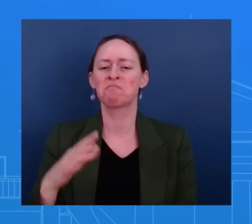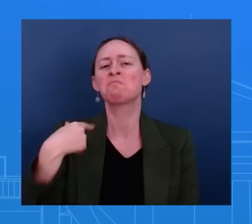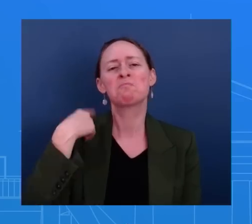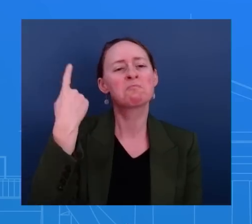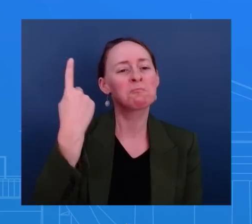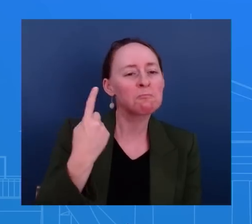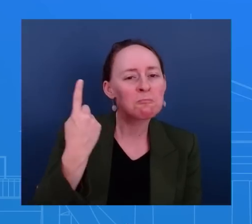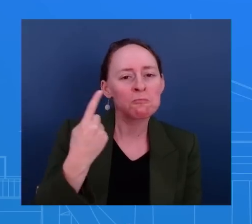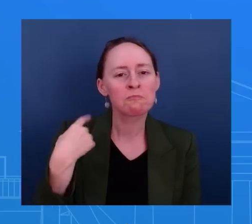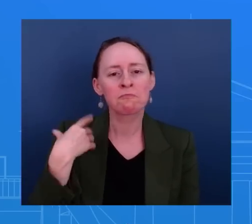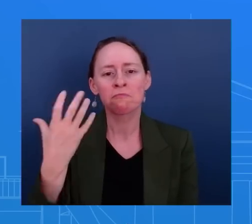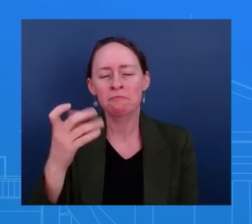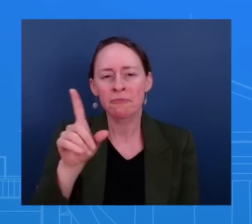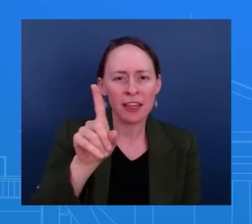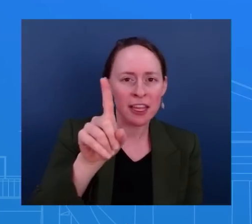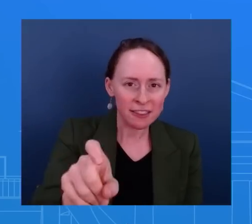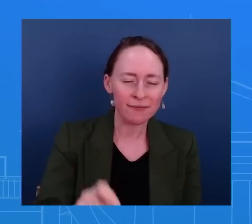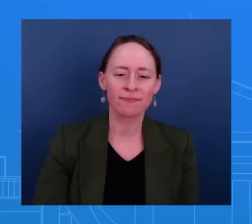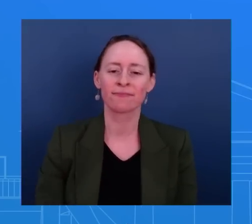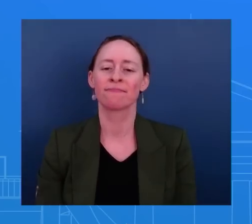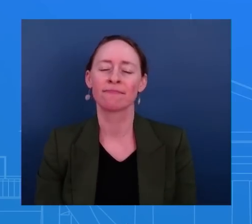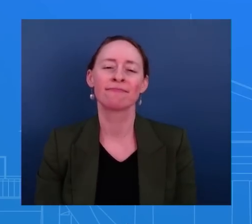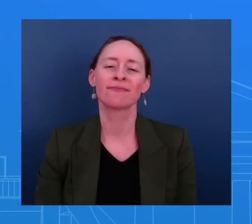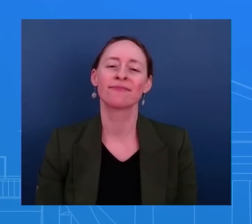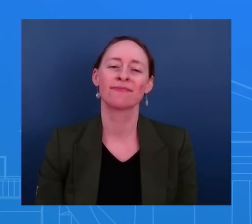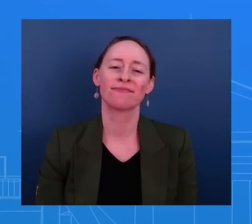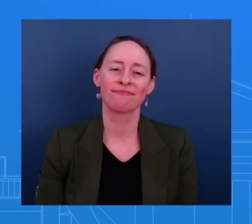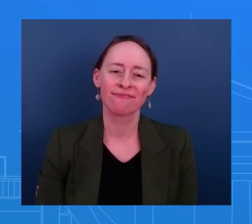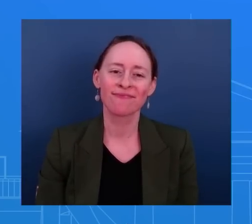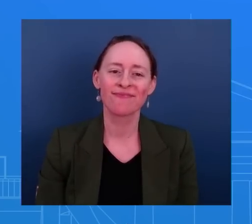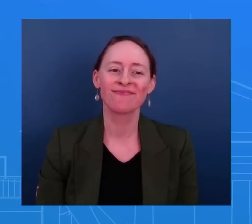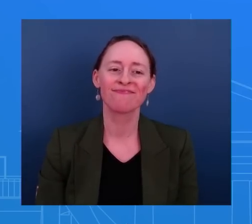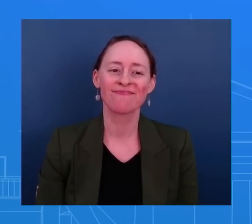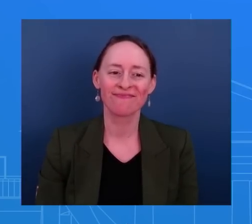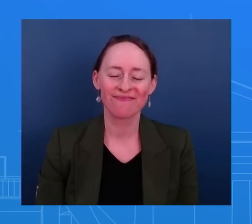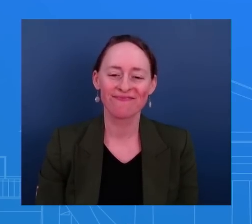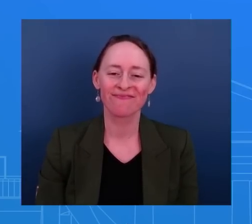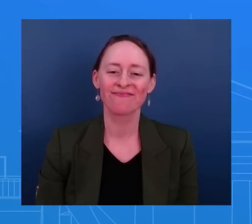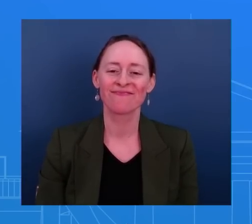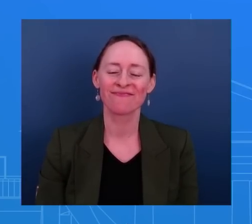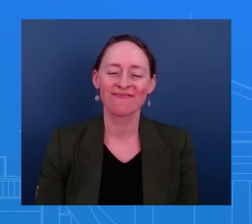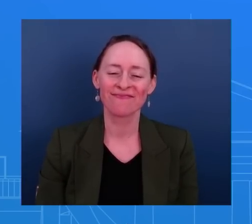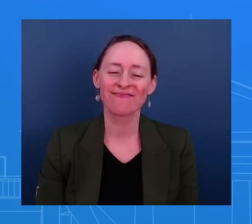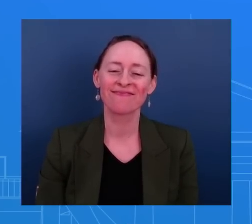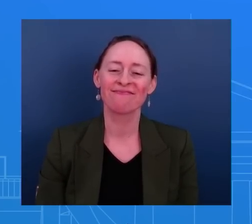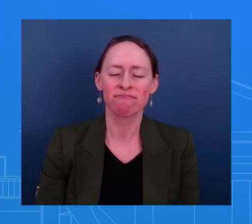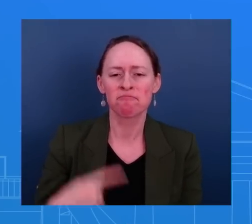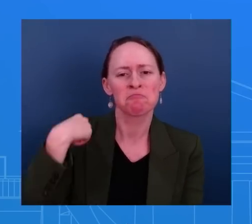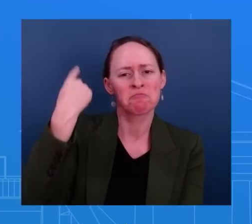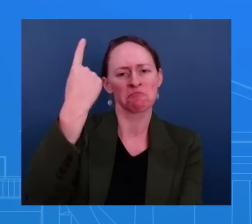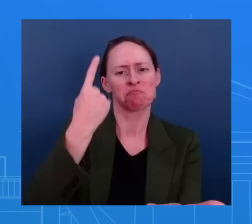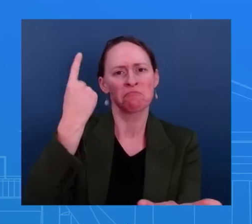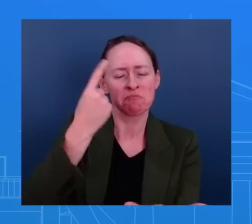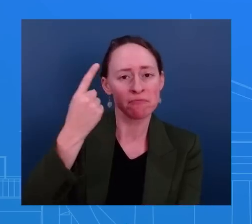approach to the Harris portfolio with President Biden's portfolio?